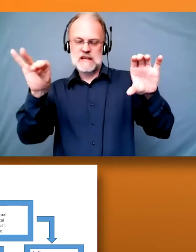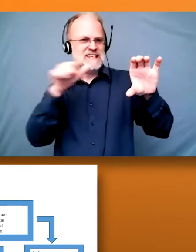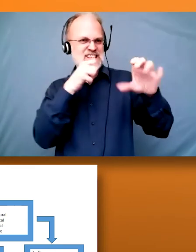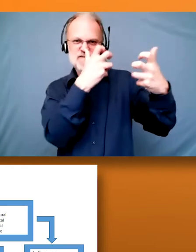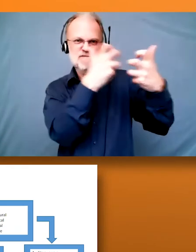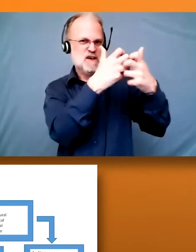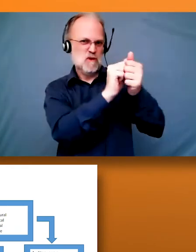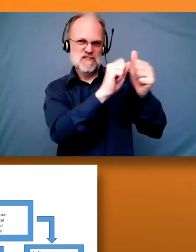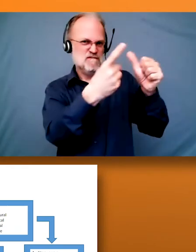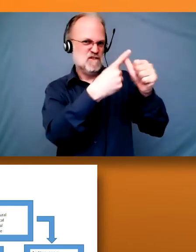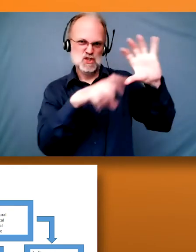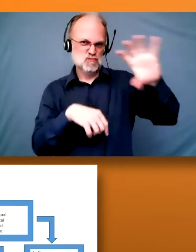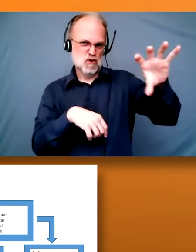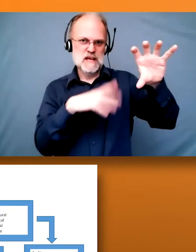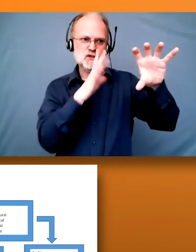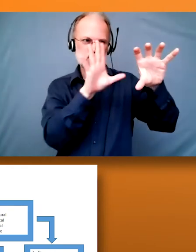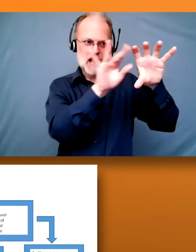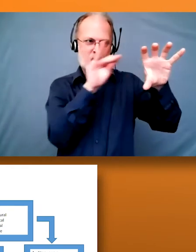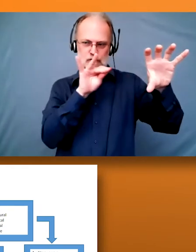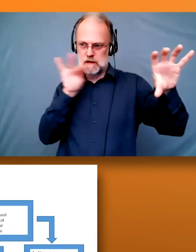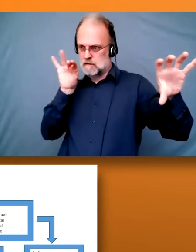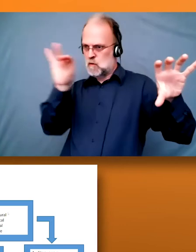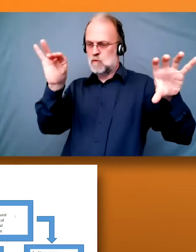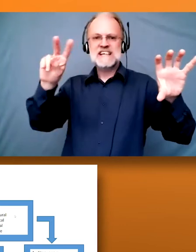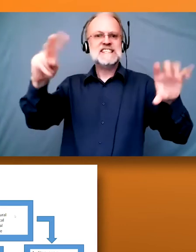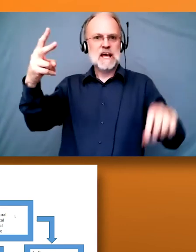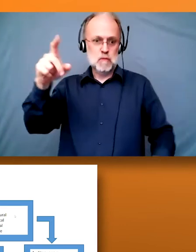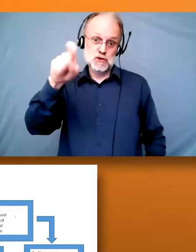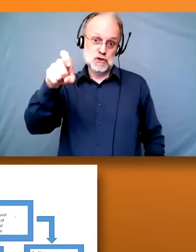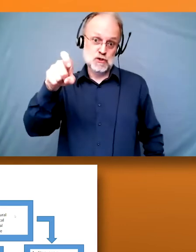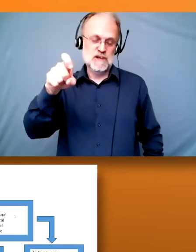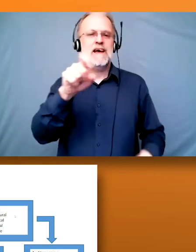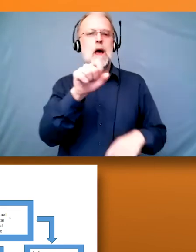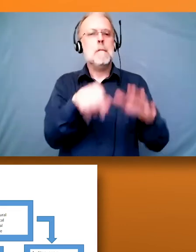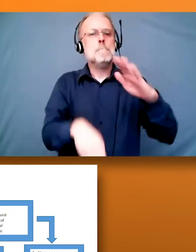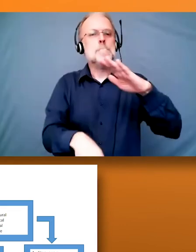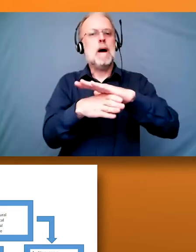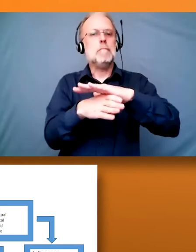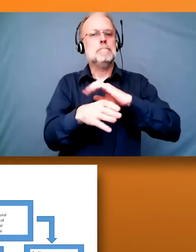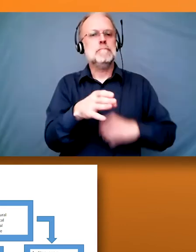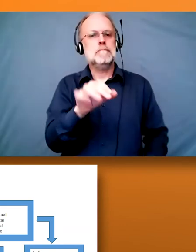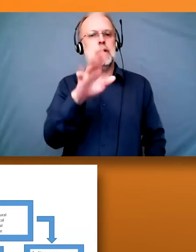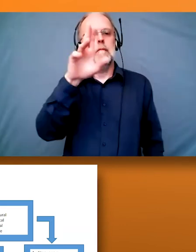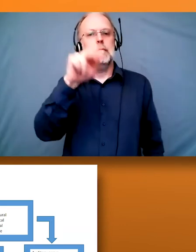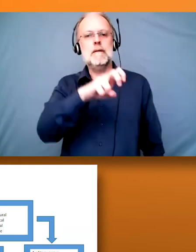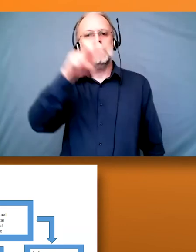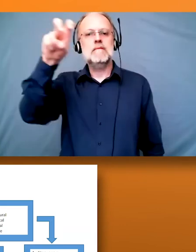So it doesn't fit with this first category, is should go into the second one. So, in this particular situation,